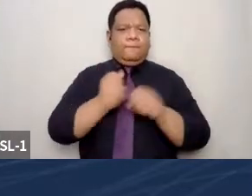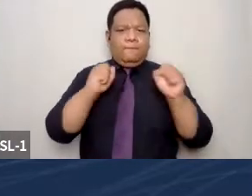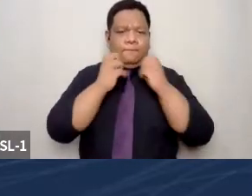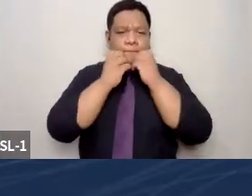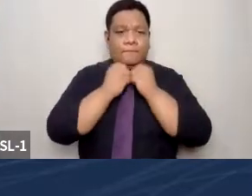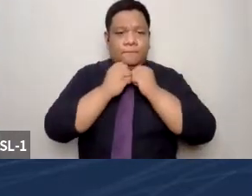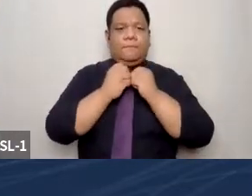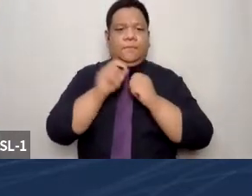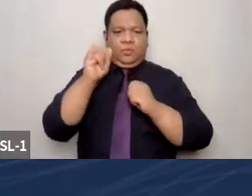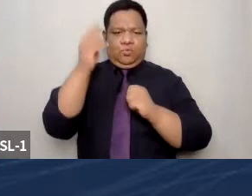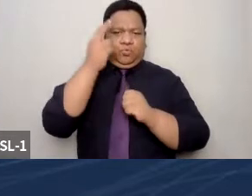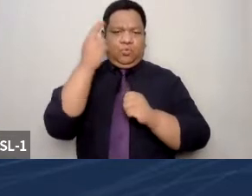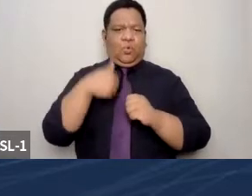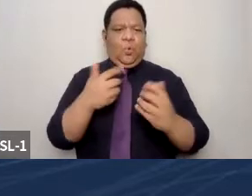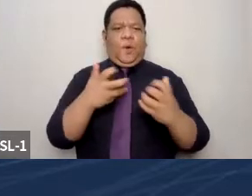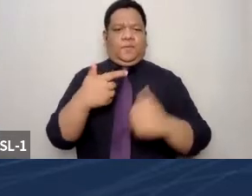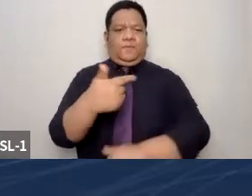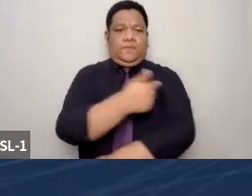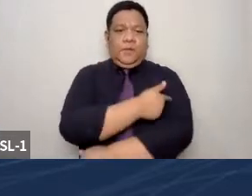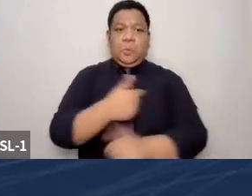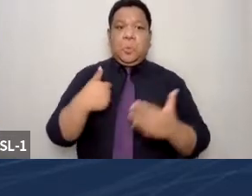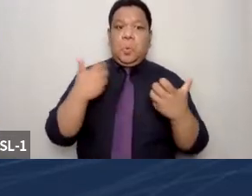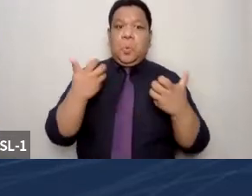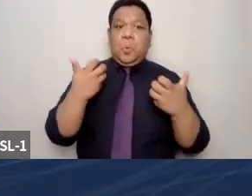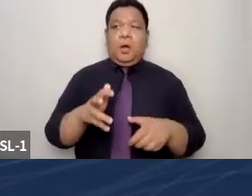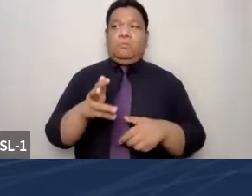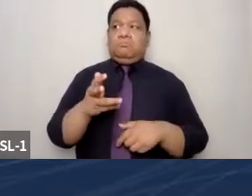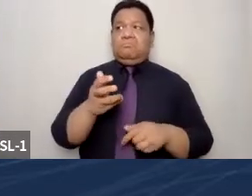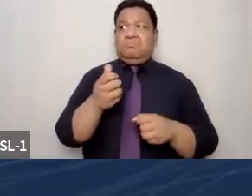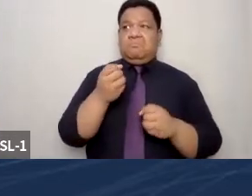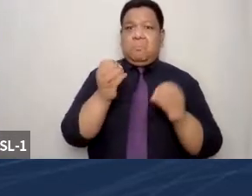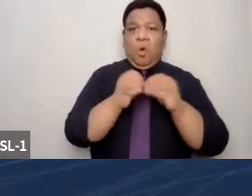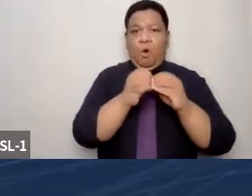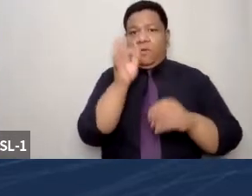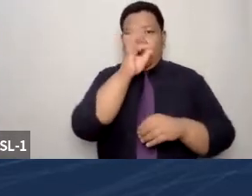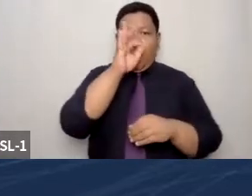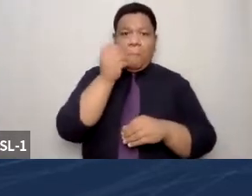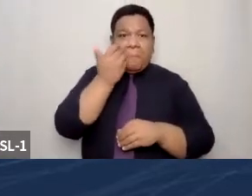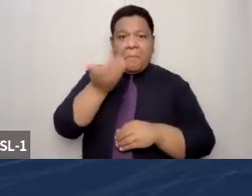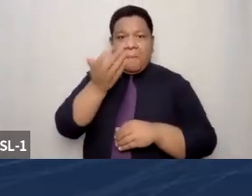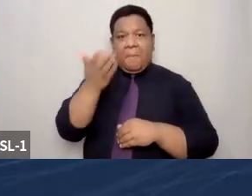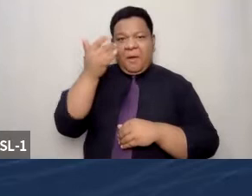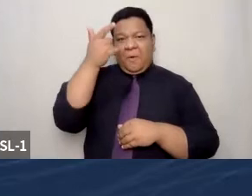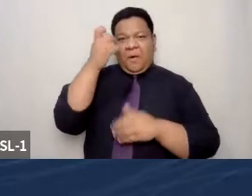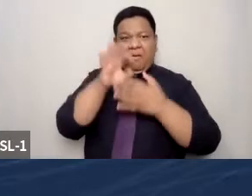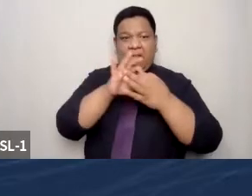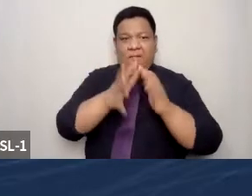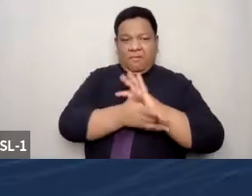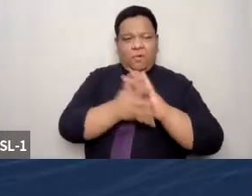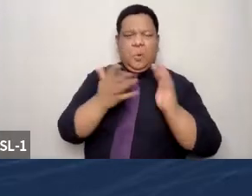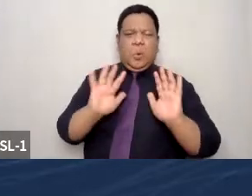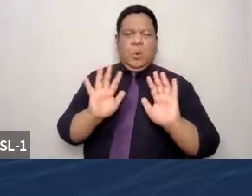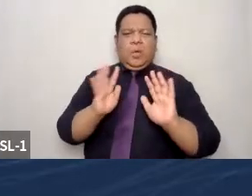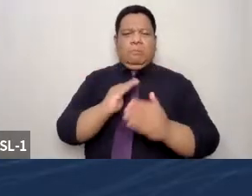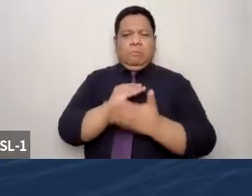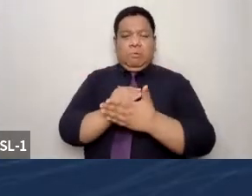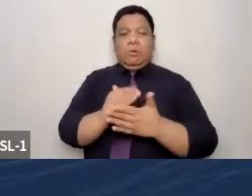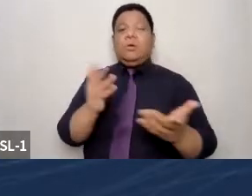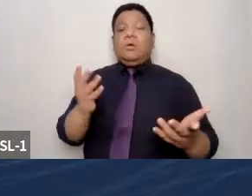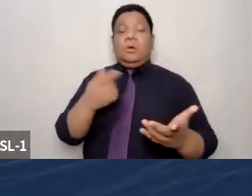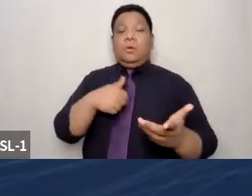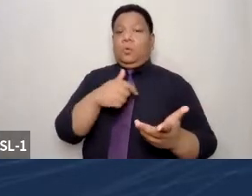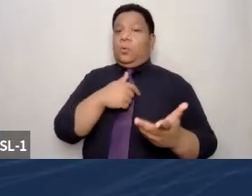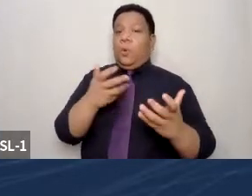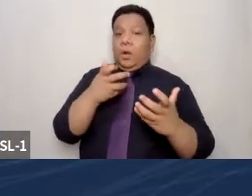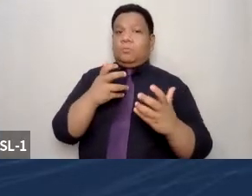We don’t want to add to the numbers of deaths due to COVID-19 and the other one is for us to recover our economy.